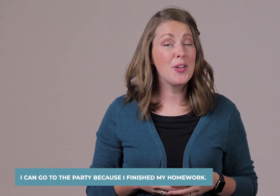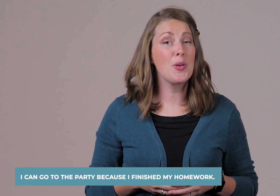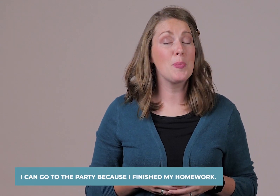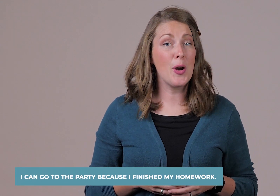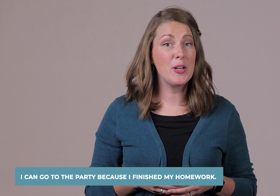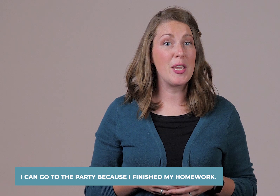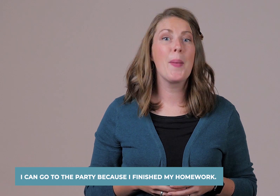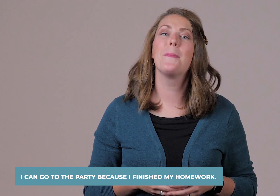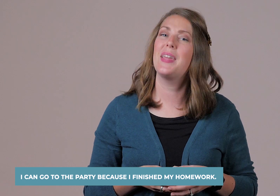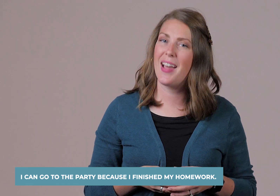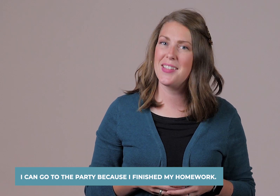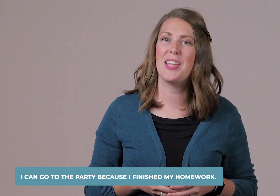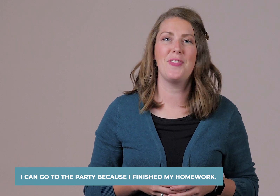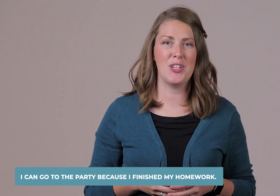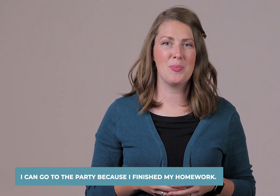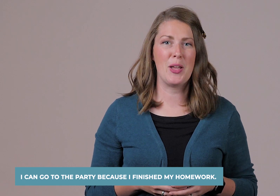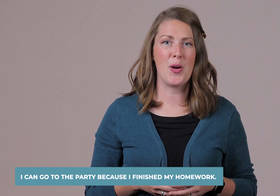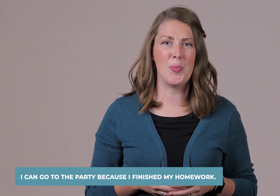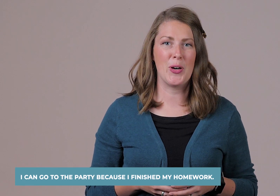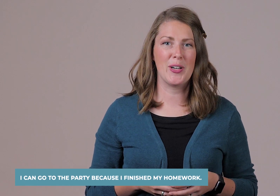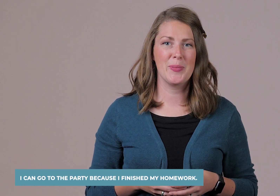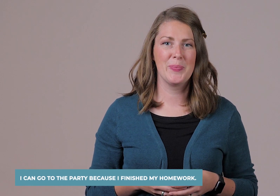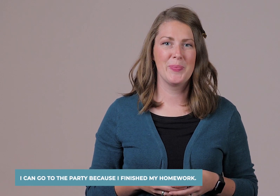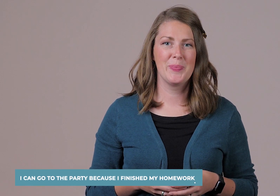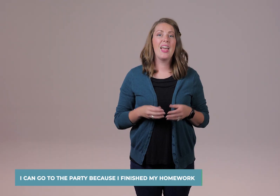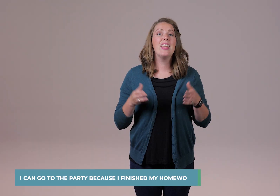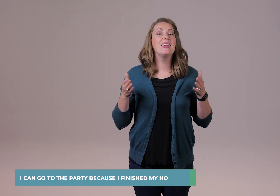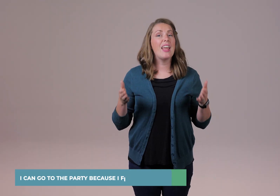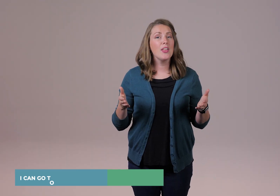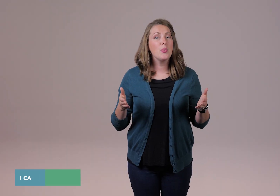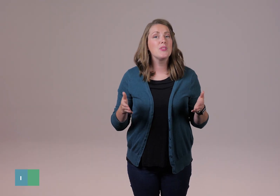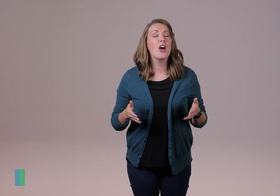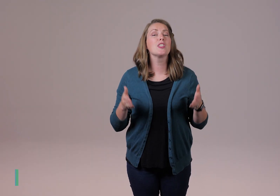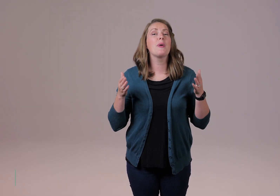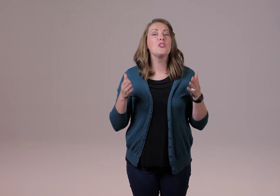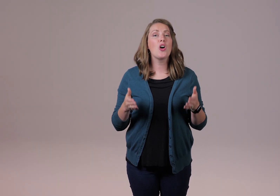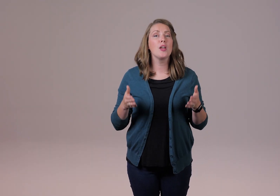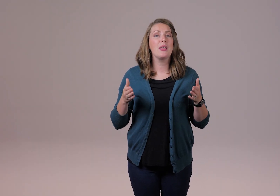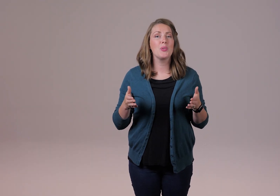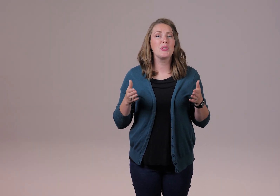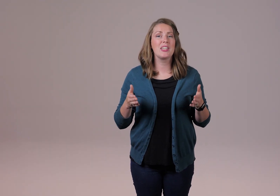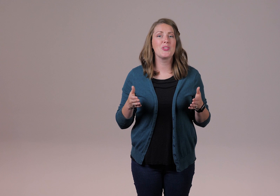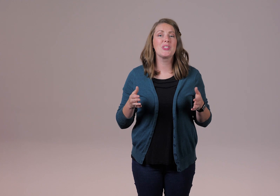go to the party because I finished my homework. Now that we've talked about non-manual signals